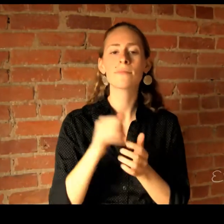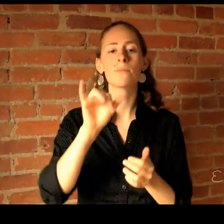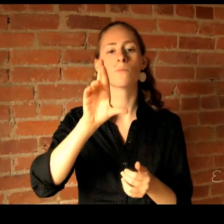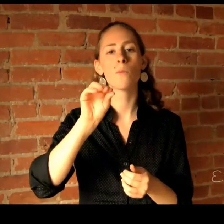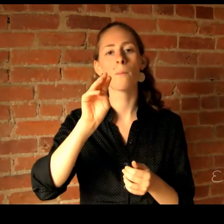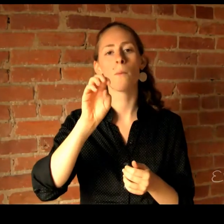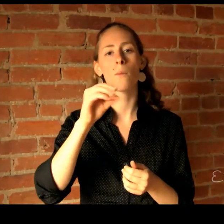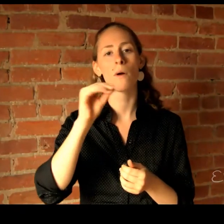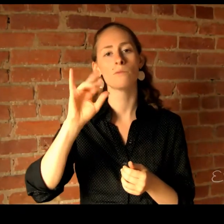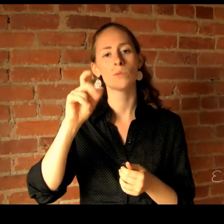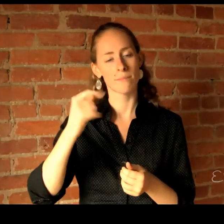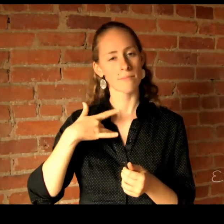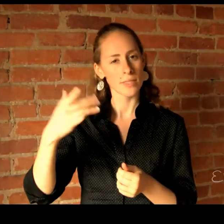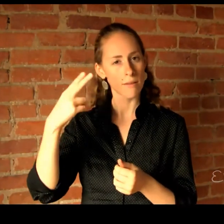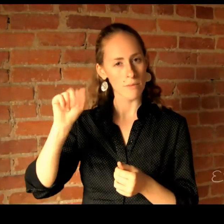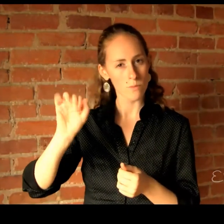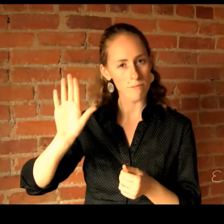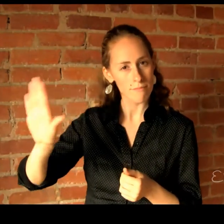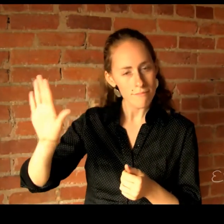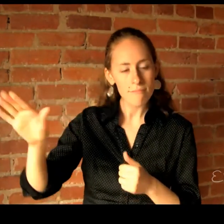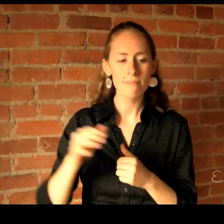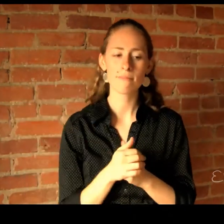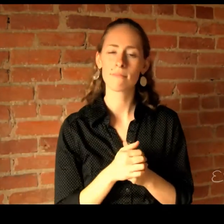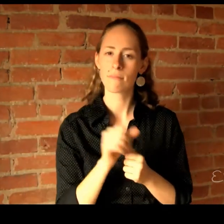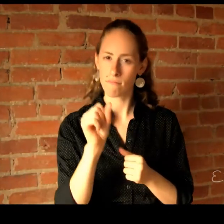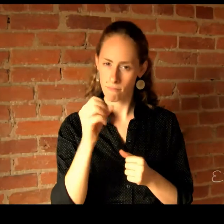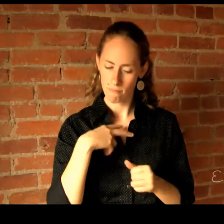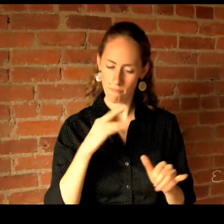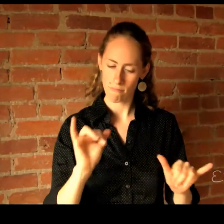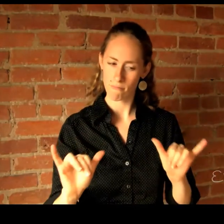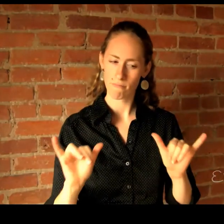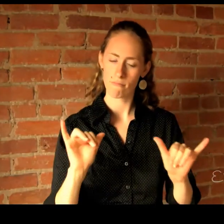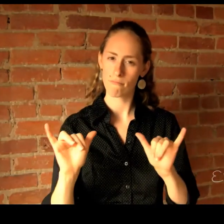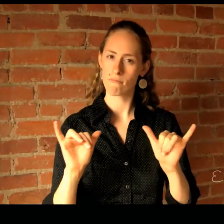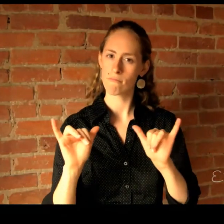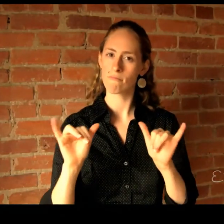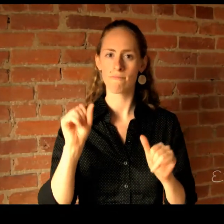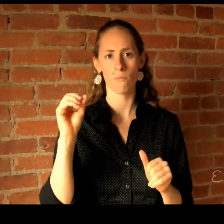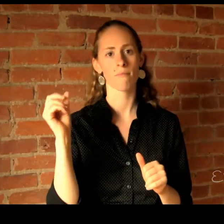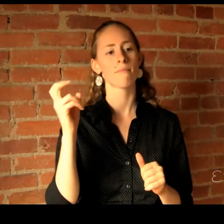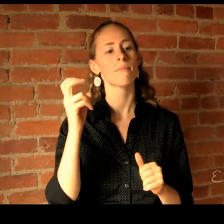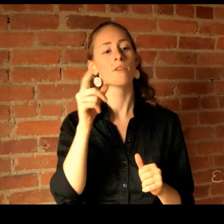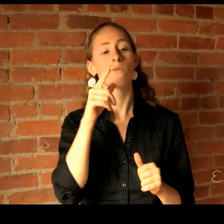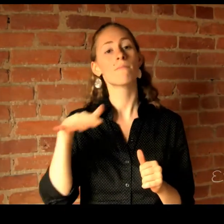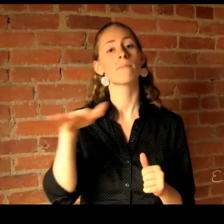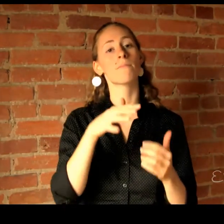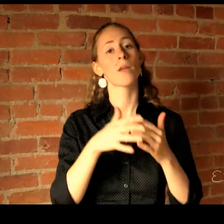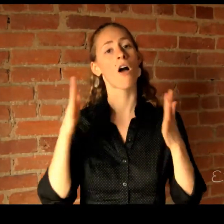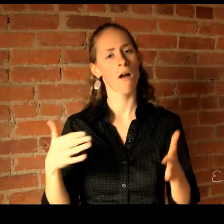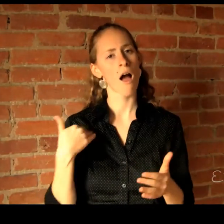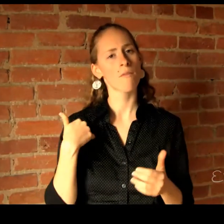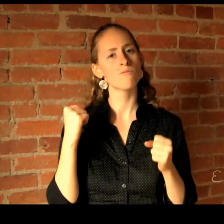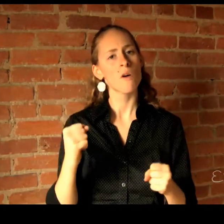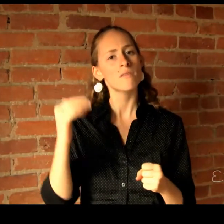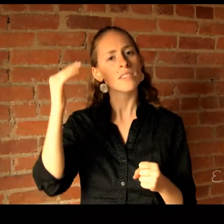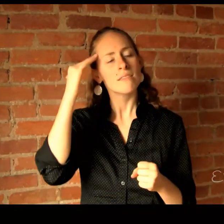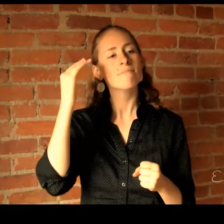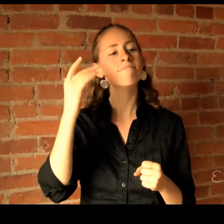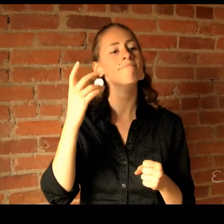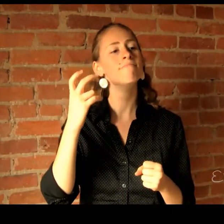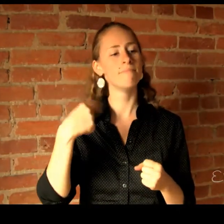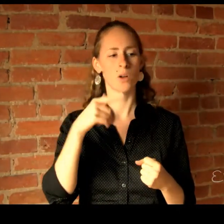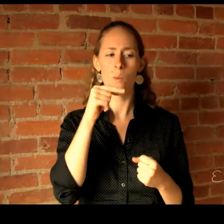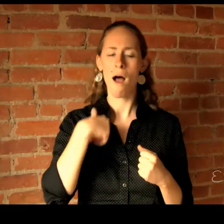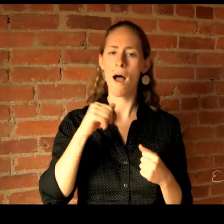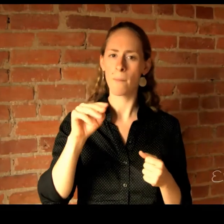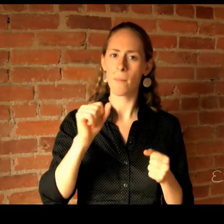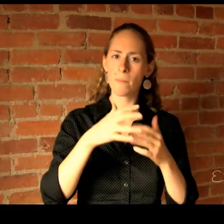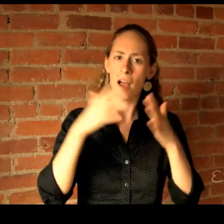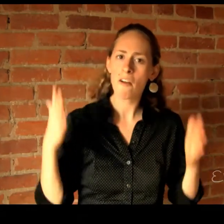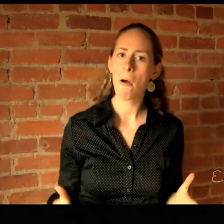For example, high school students tend to read Romeo and Juliet. The constant exposure of literature may